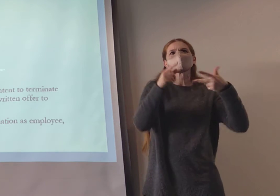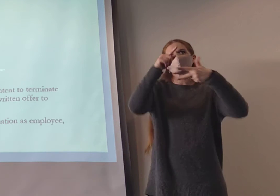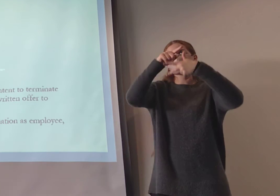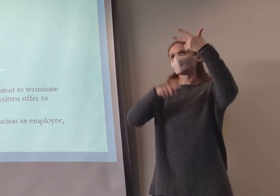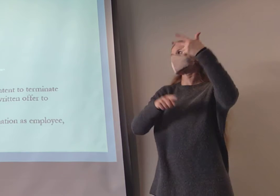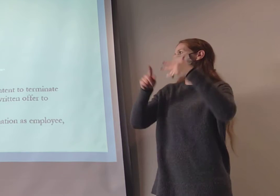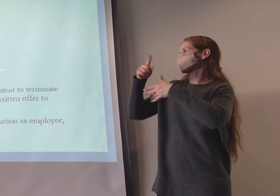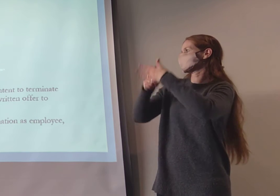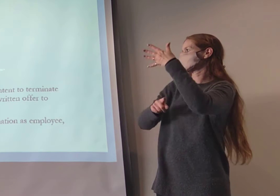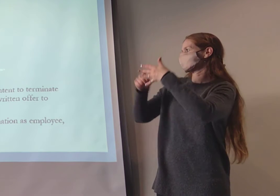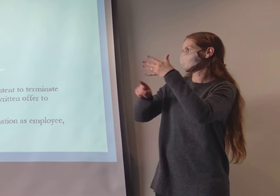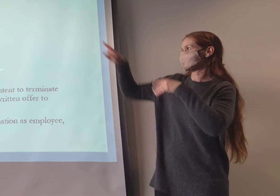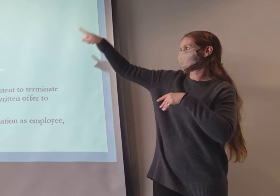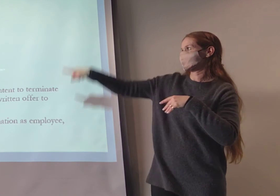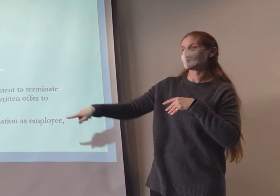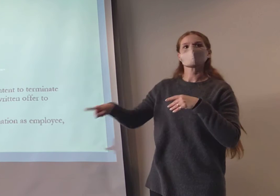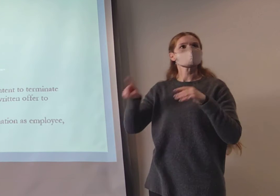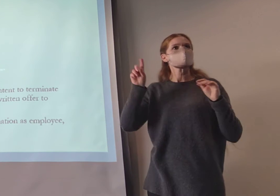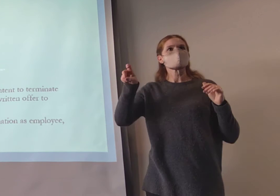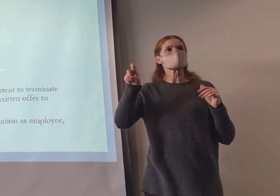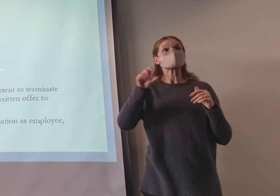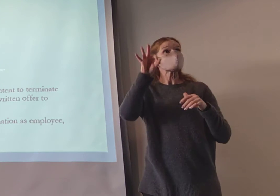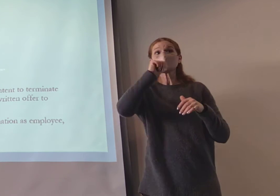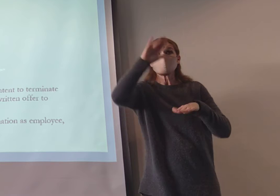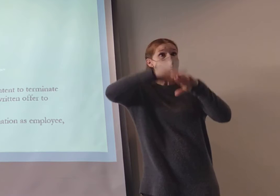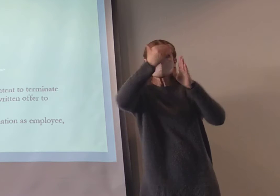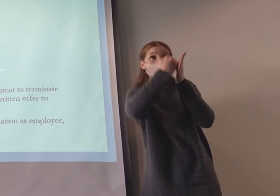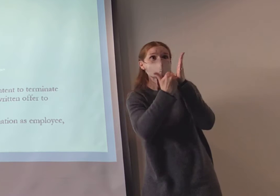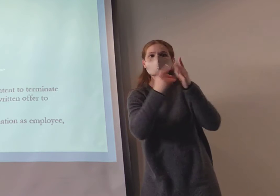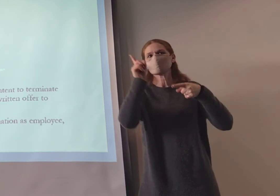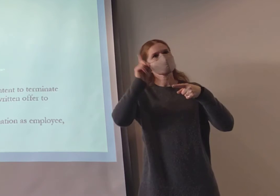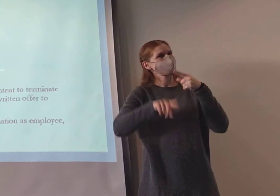Some of these they can give a three day notice for.